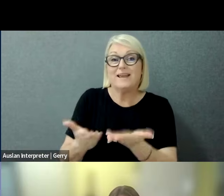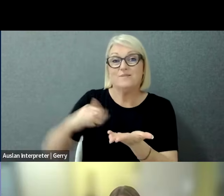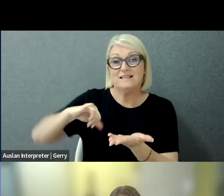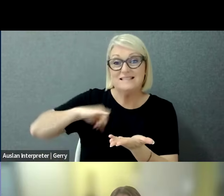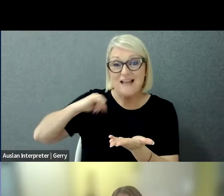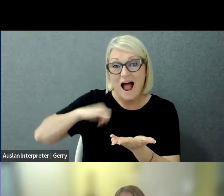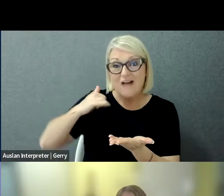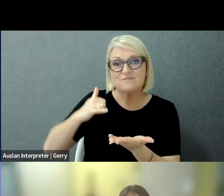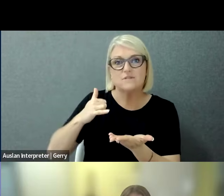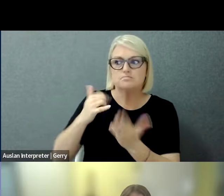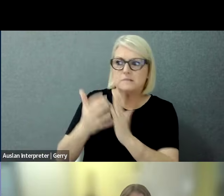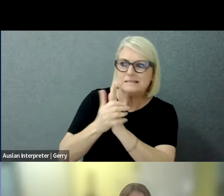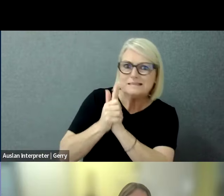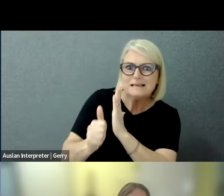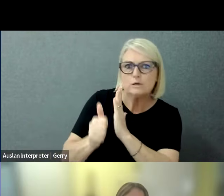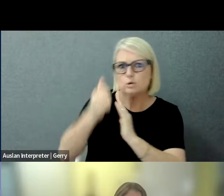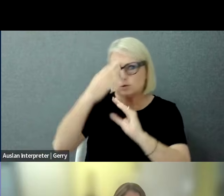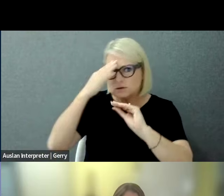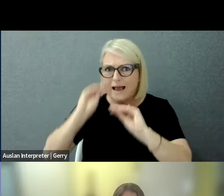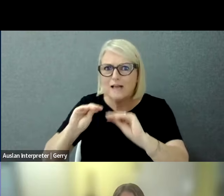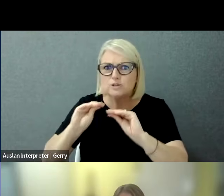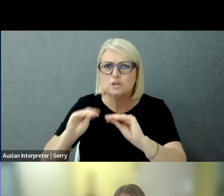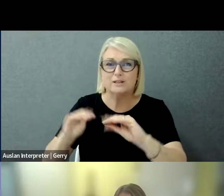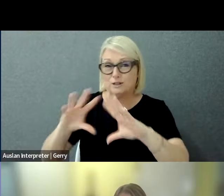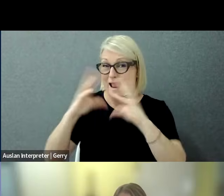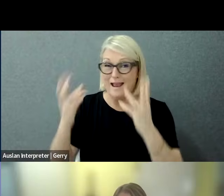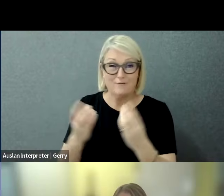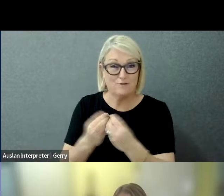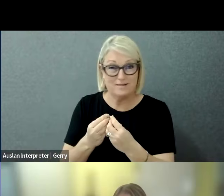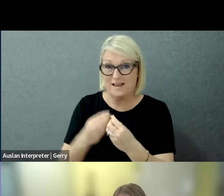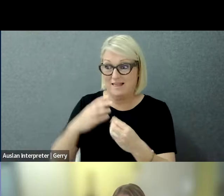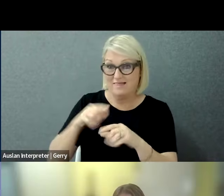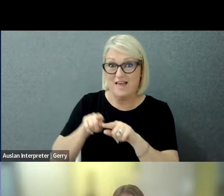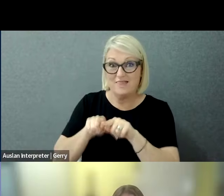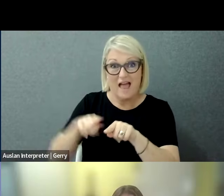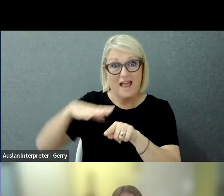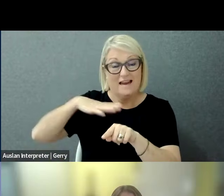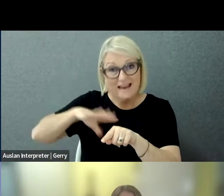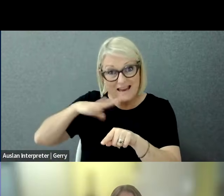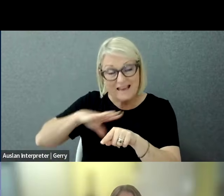job they can? I'm a big believer that part of that is the ability to be able to respond. So there's